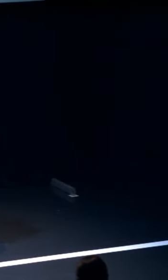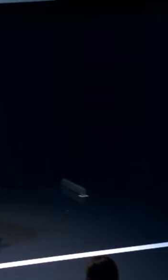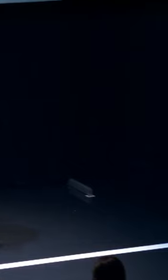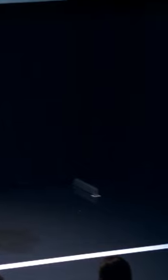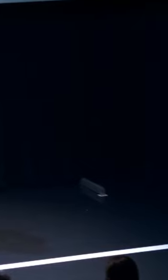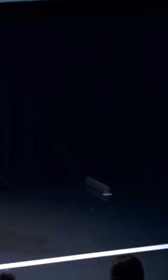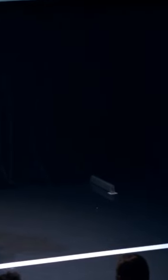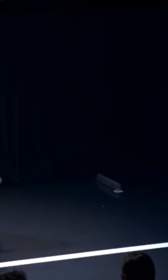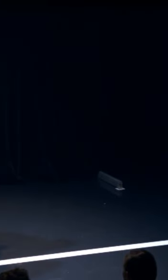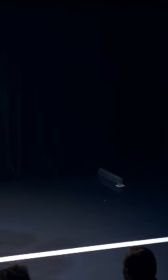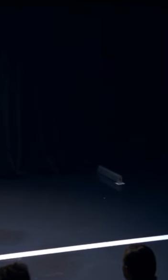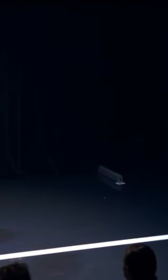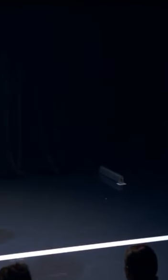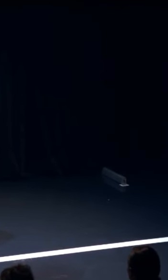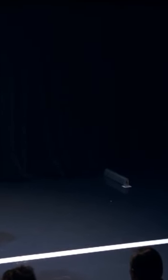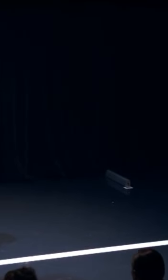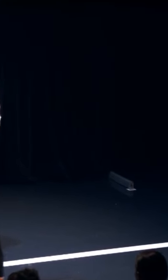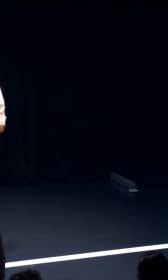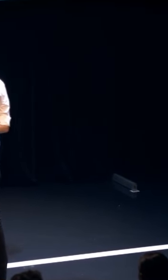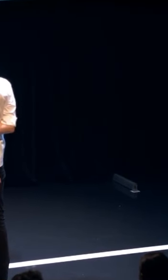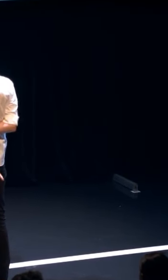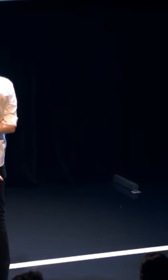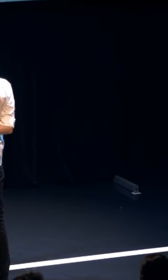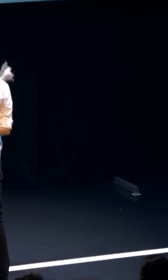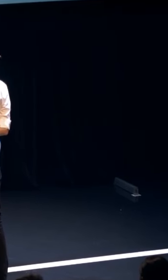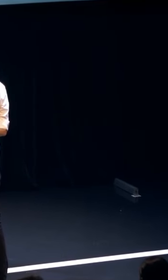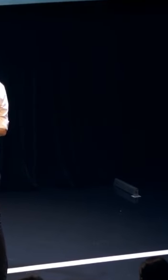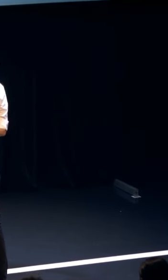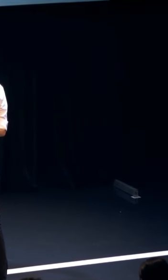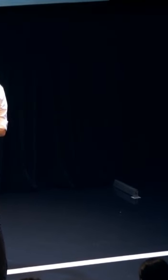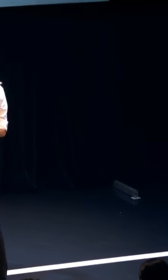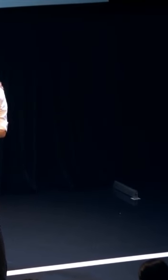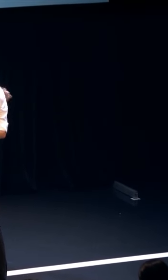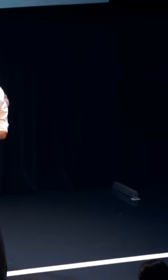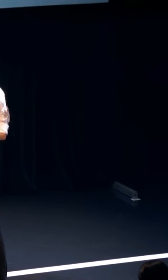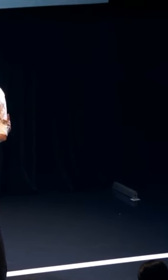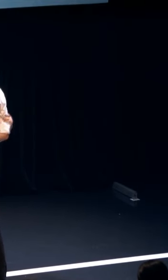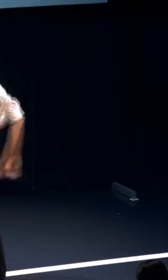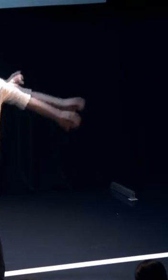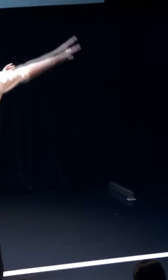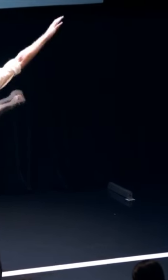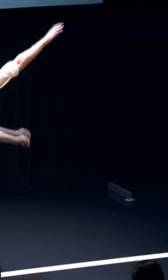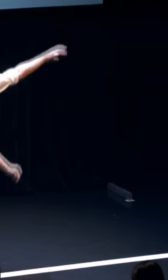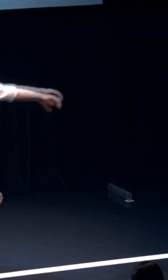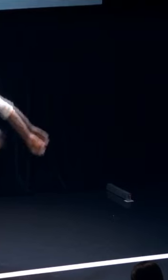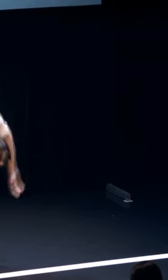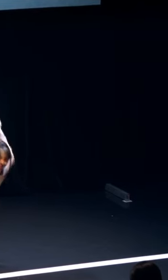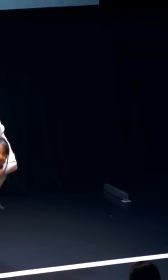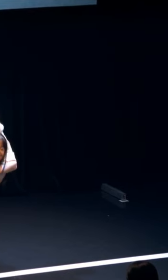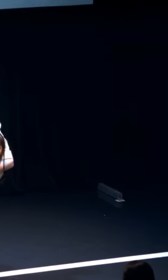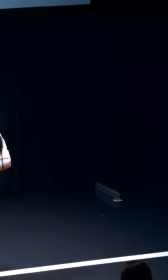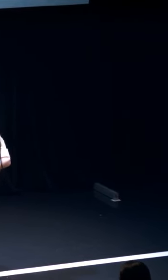# Crime pays, she stays In Kensington and Chelsea